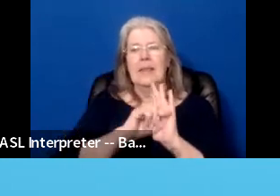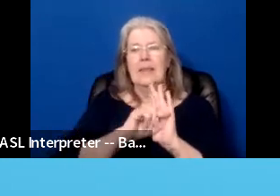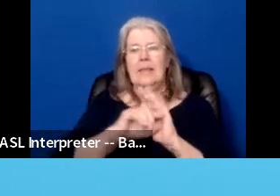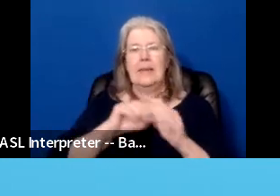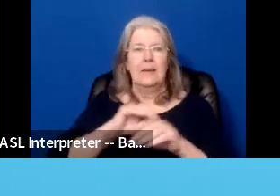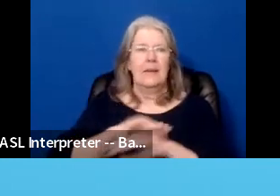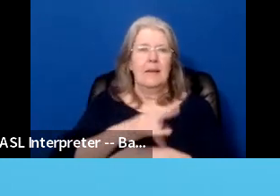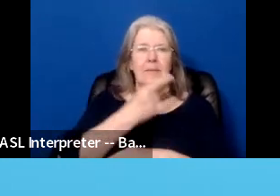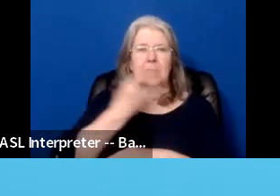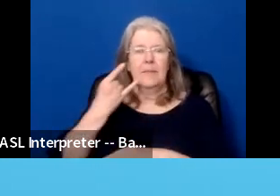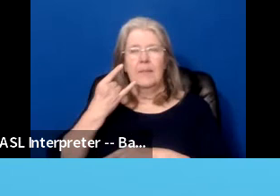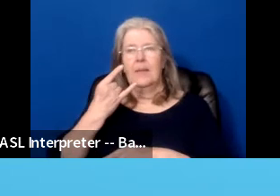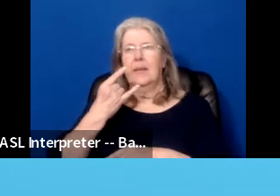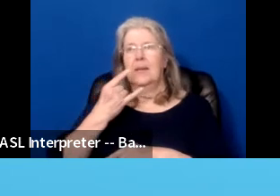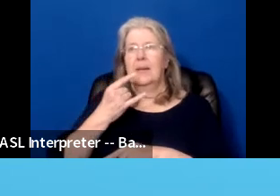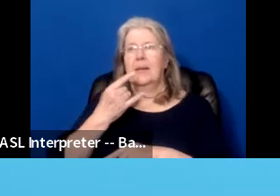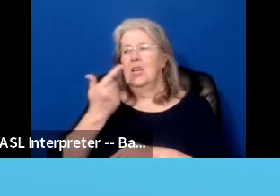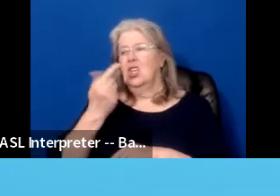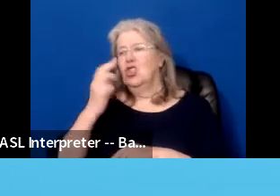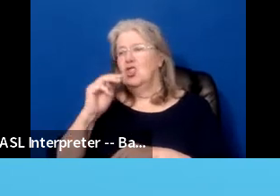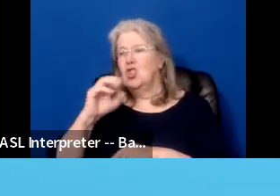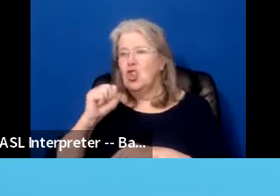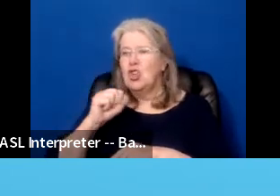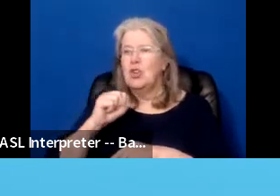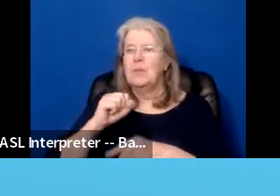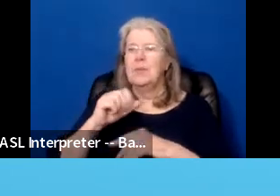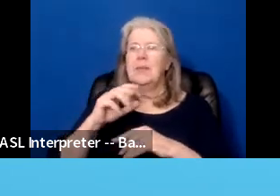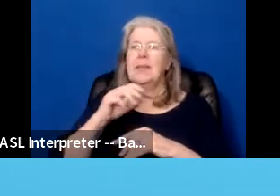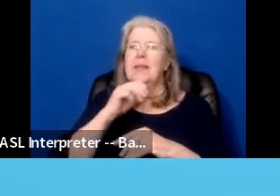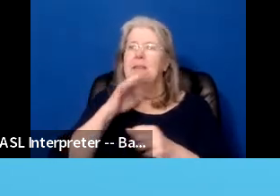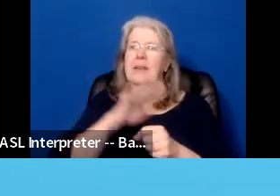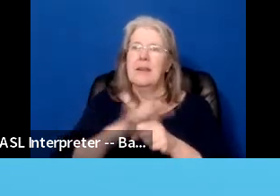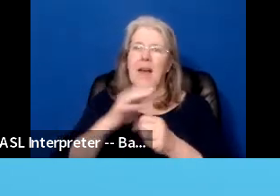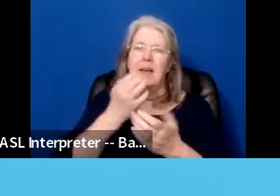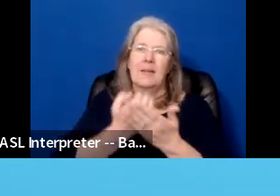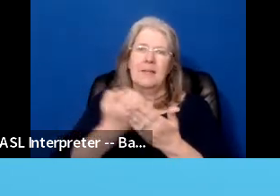their carbon dioxide and the lack of evidence that masking has any positive impact, especially